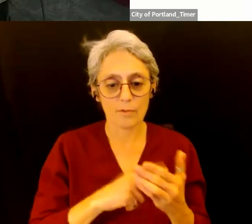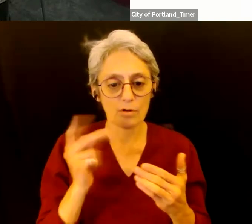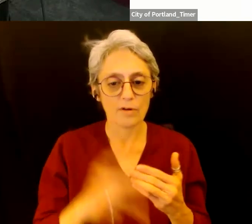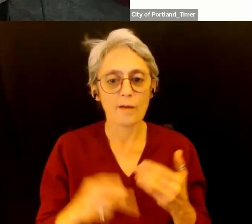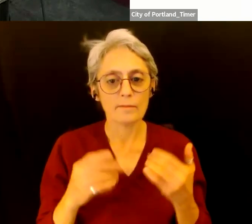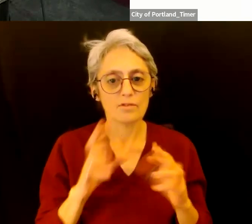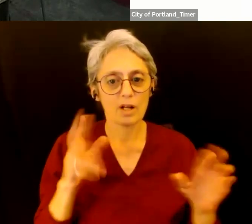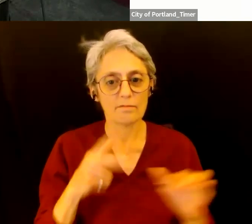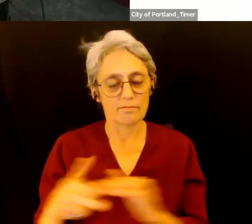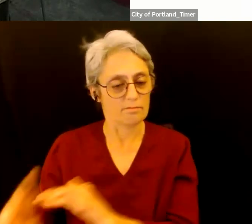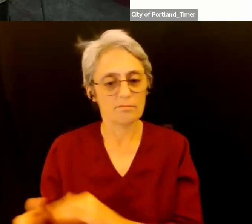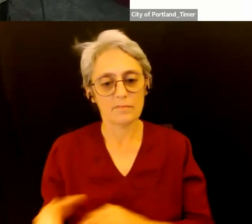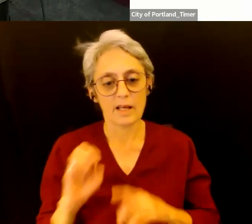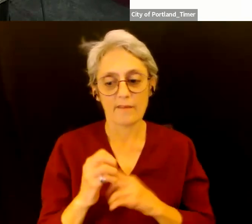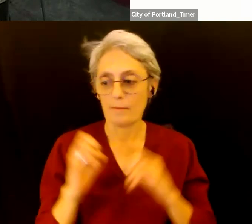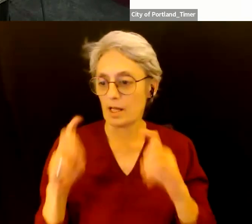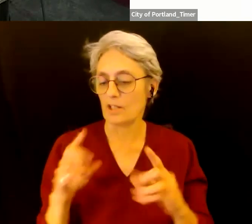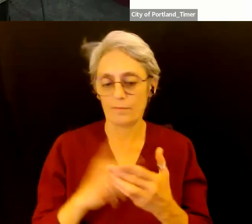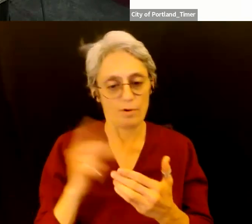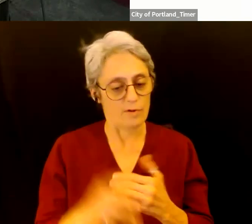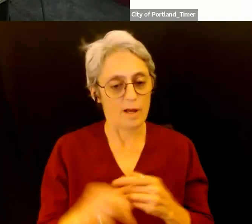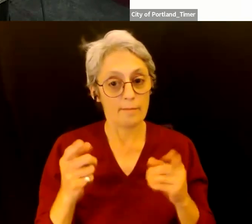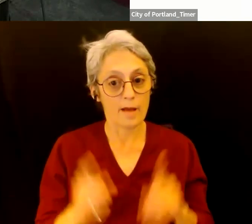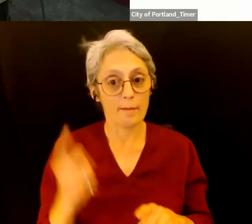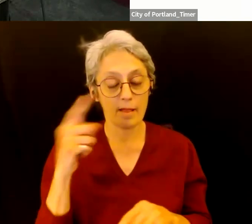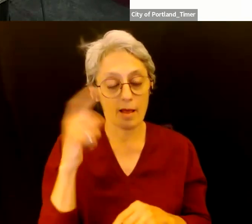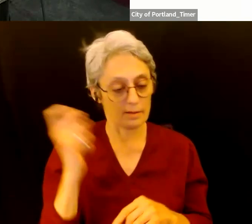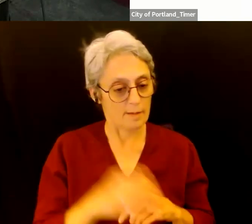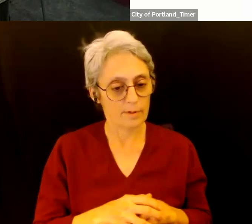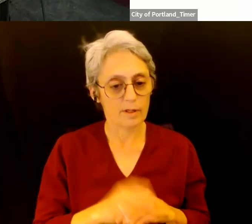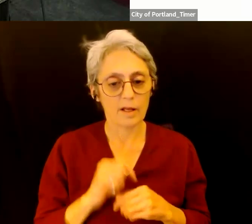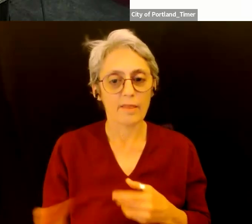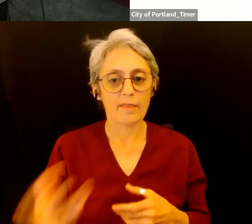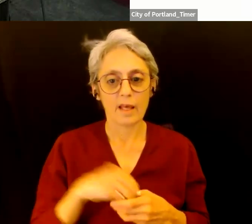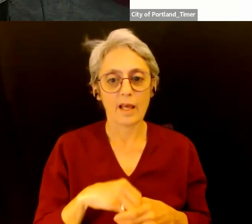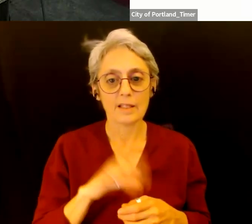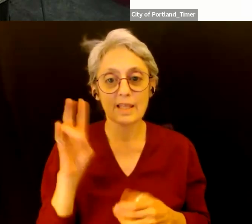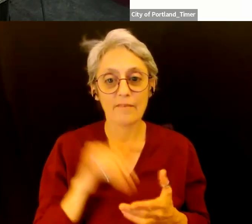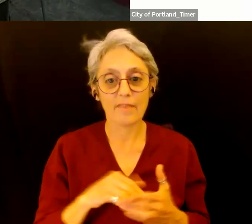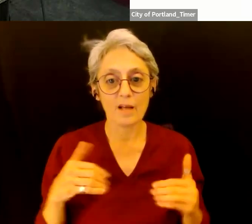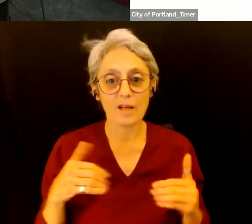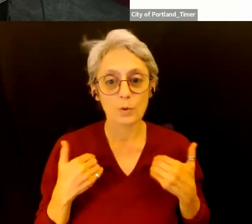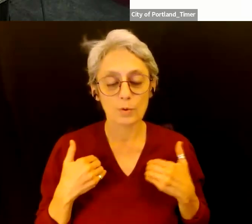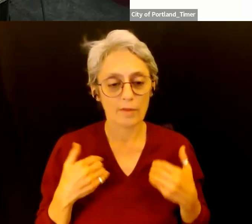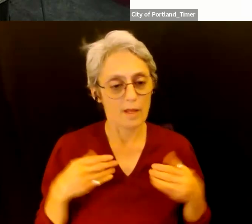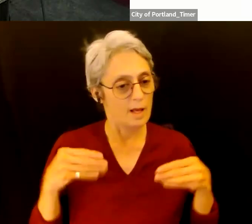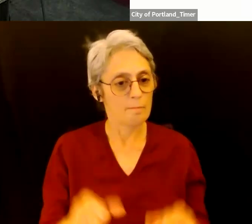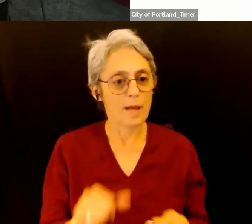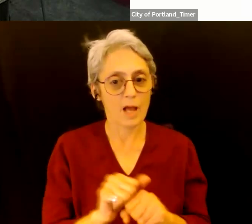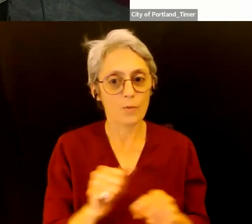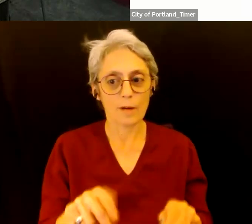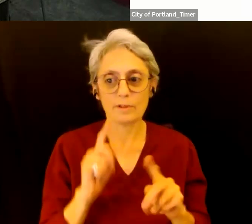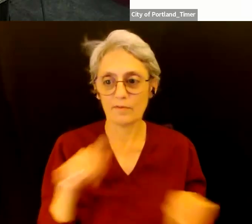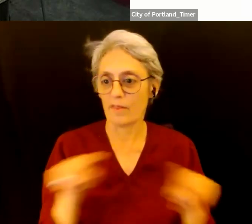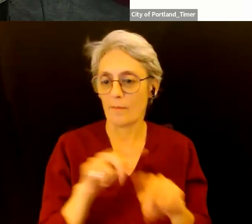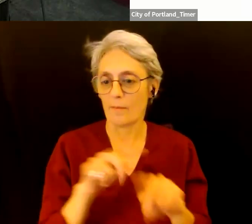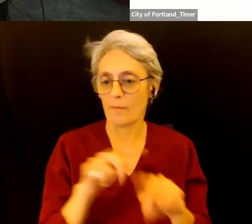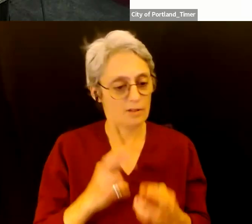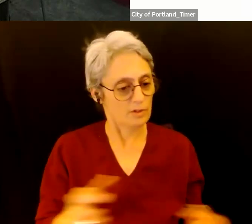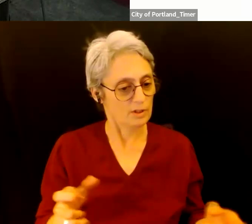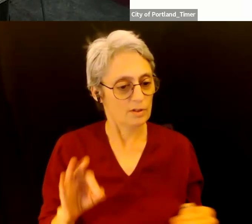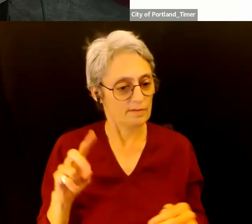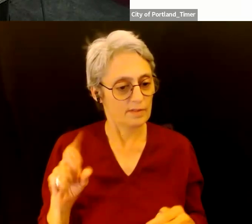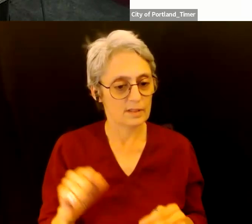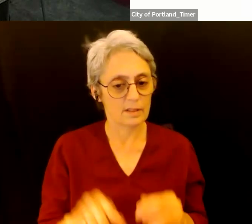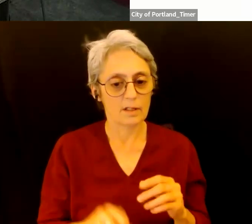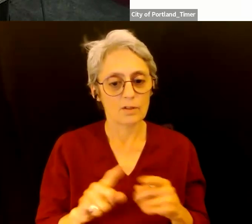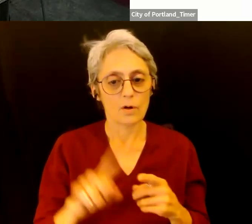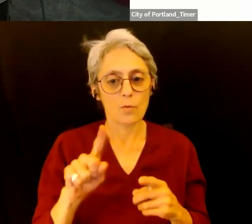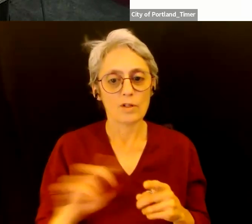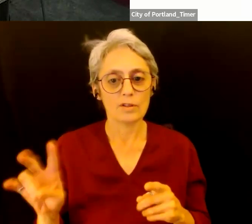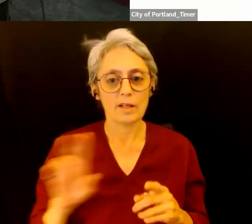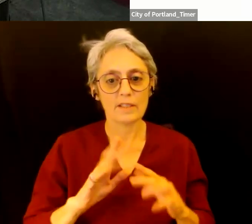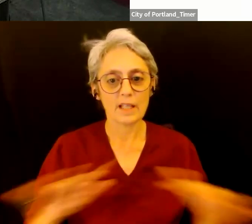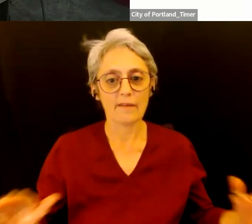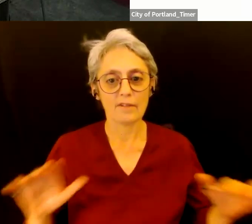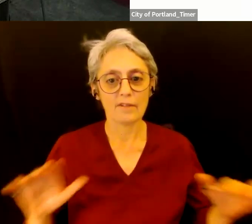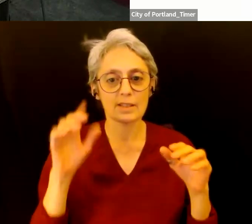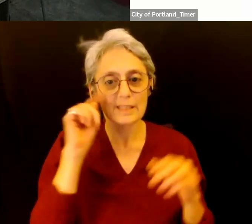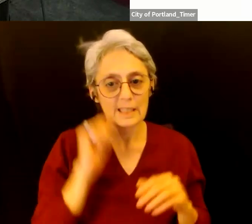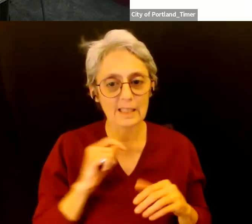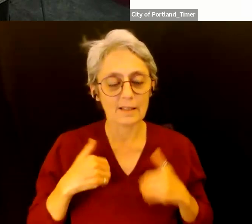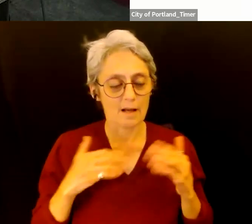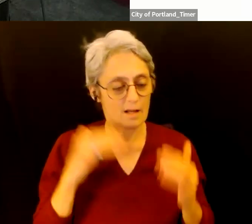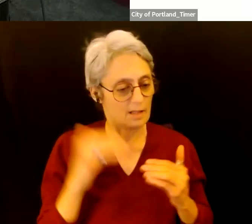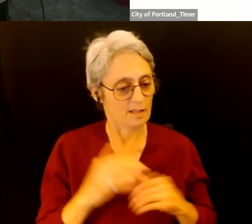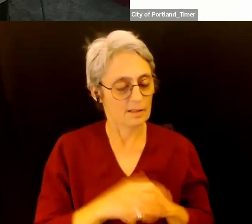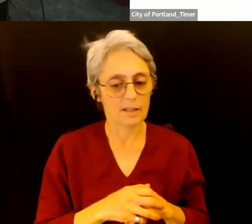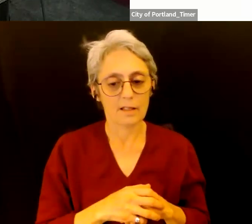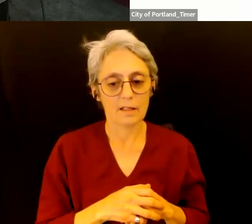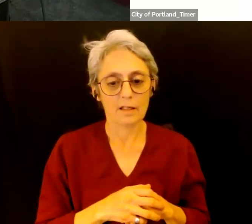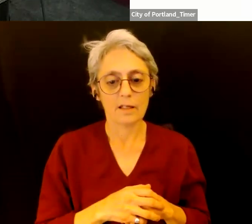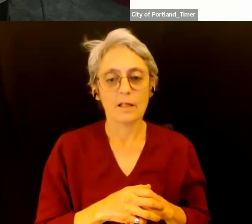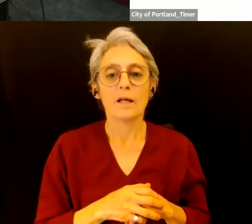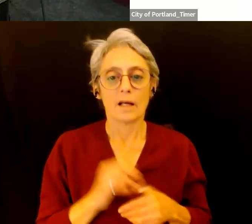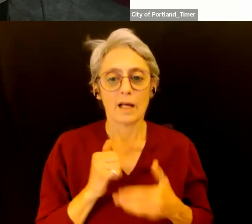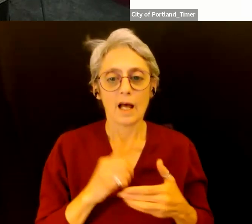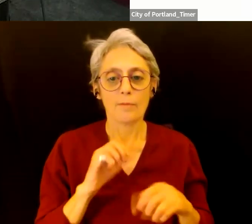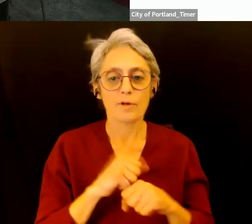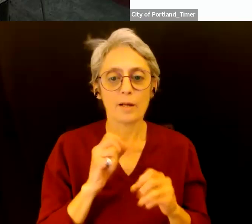For the environmental ed programs, last summer alone, they engaged nearly 7,000 youth and provided paid work opportunities in natural resource fields to 107 diverse teens and young adults. These programs help create a safer and more welcoming experience in nature